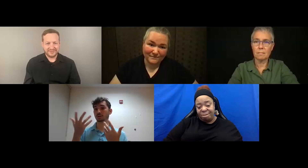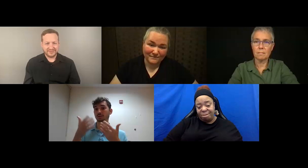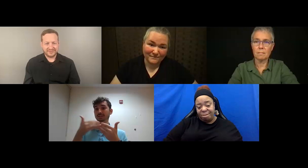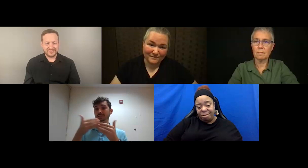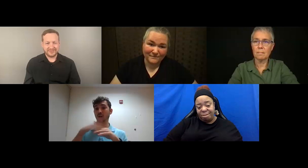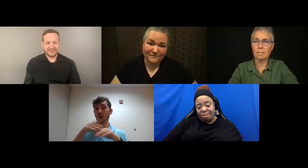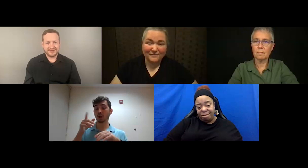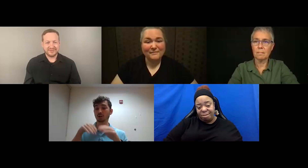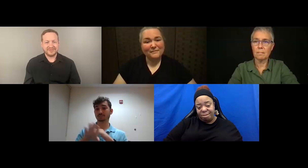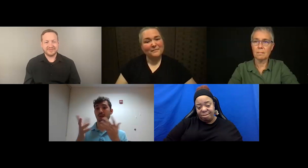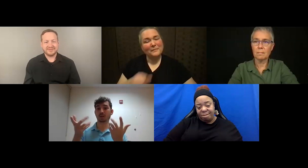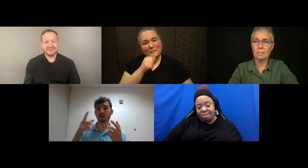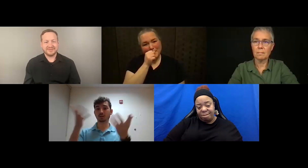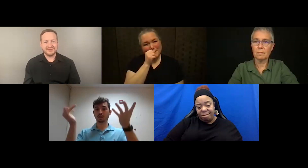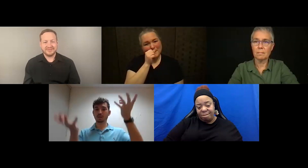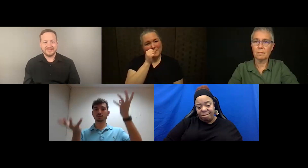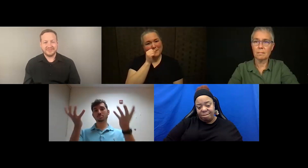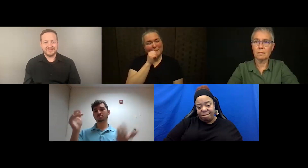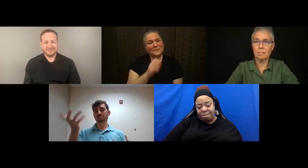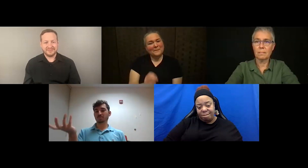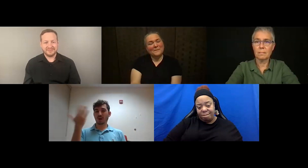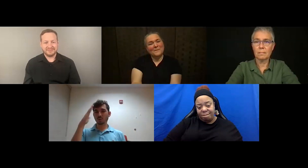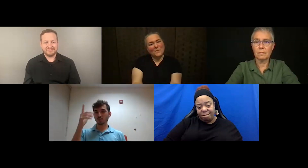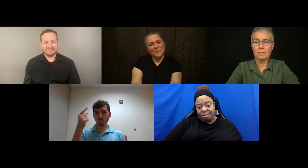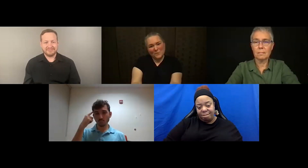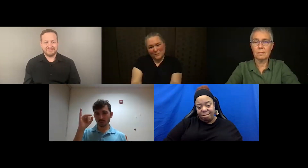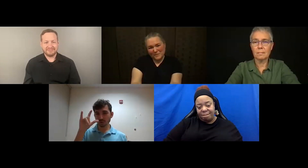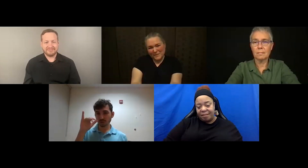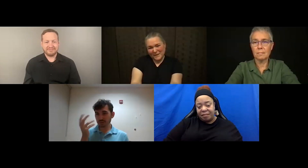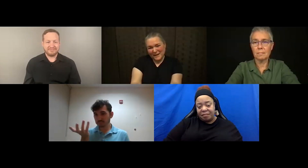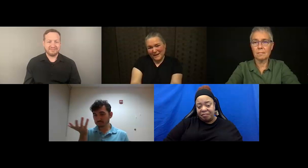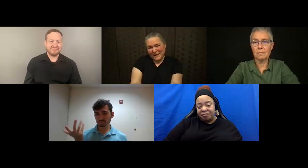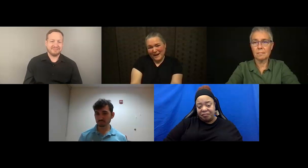But do our concerns outweigh the benefits? Is it worth it to save the fuel cost? Weighing these pros and cons. What do you think?